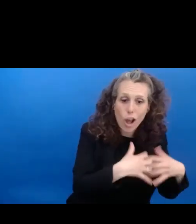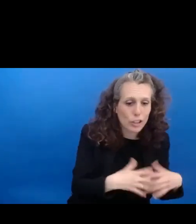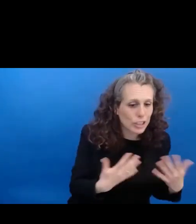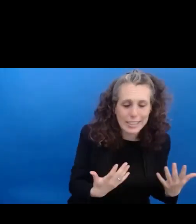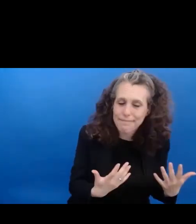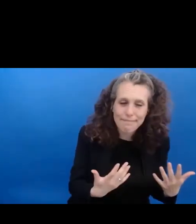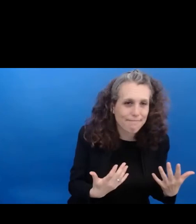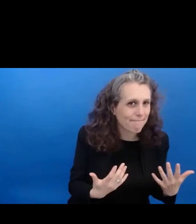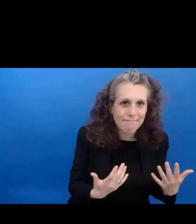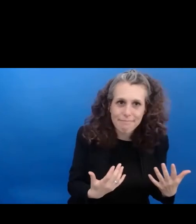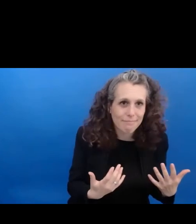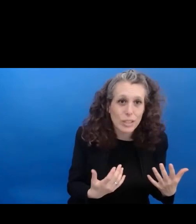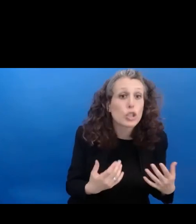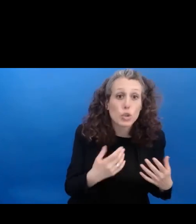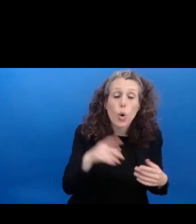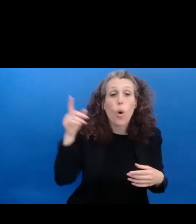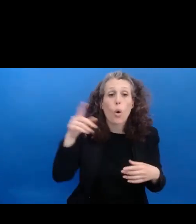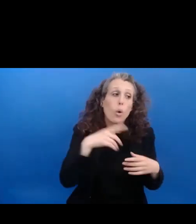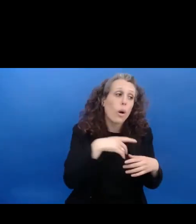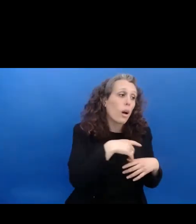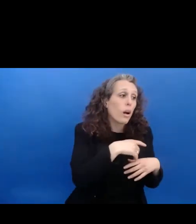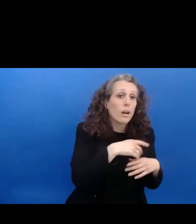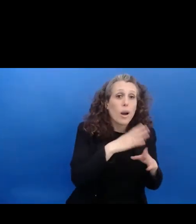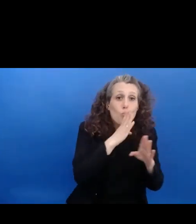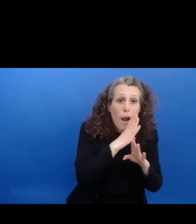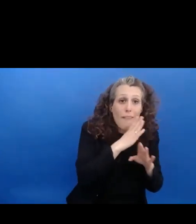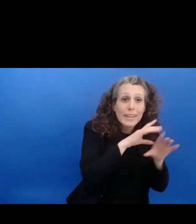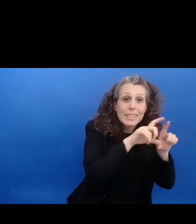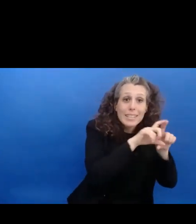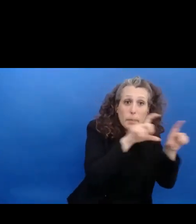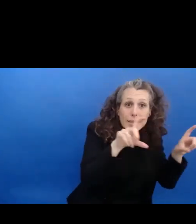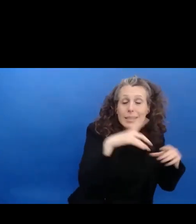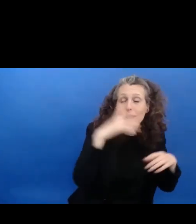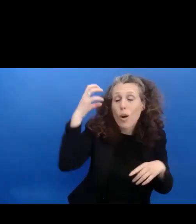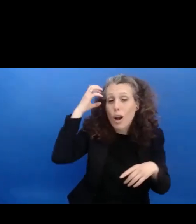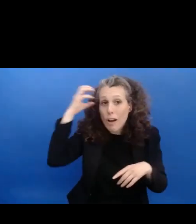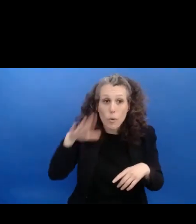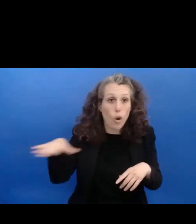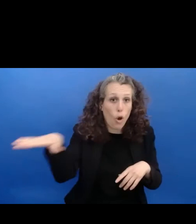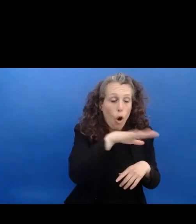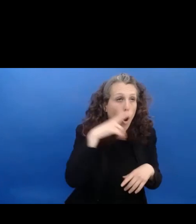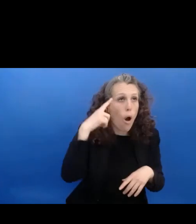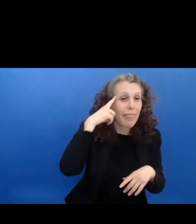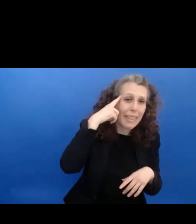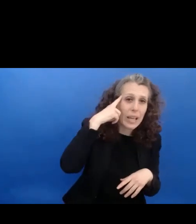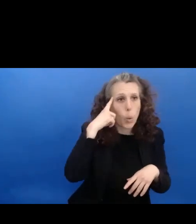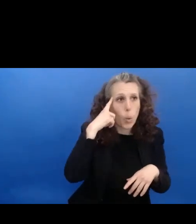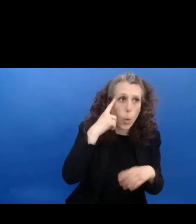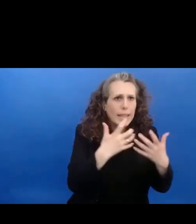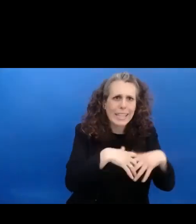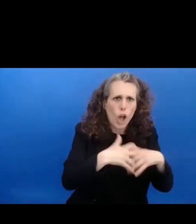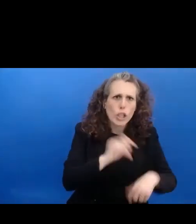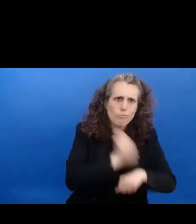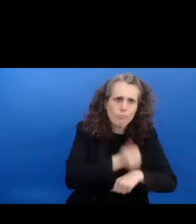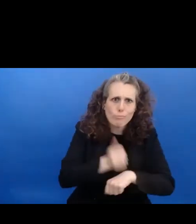do not consider which technology works for with constituency of disability the actually the